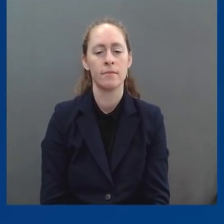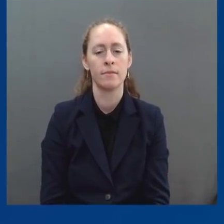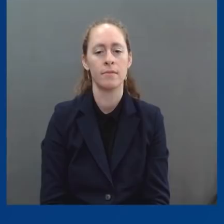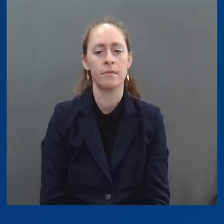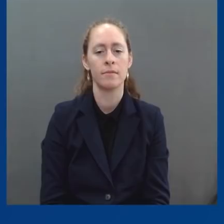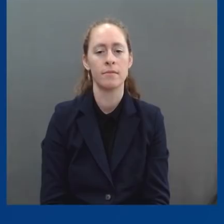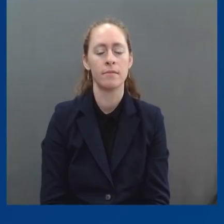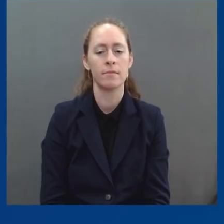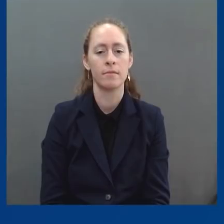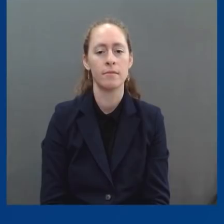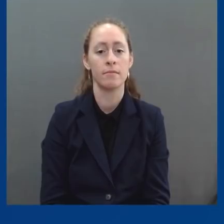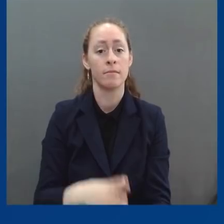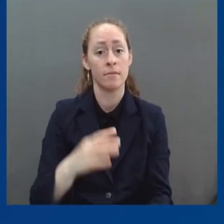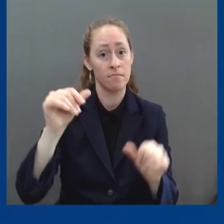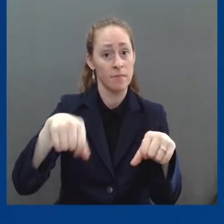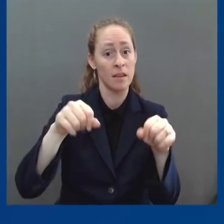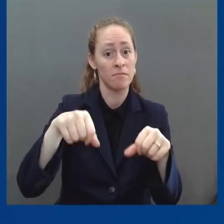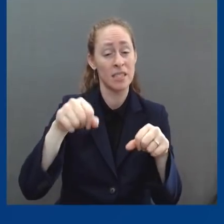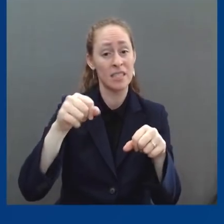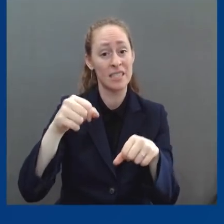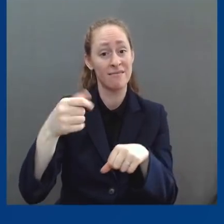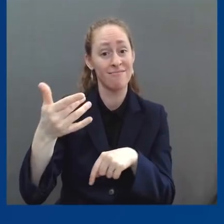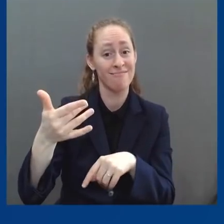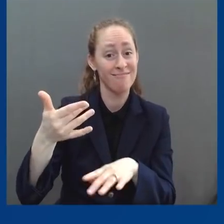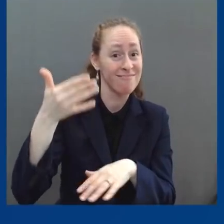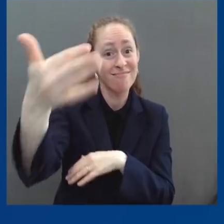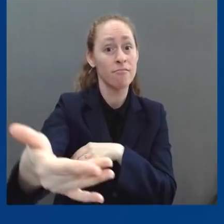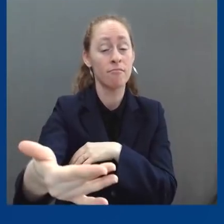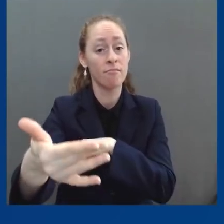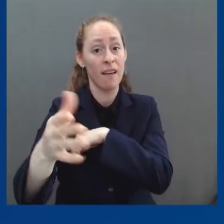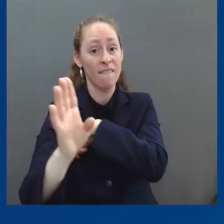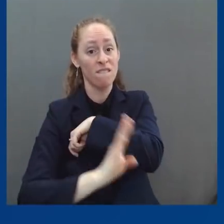Mr. Zients: Kevin, last question. Moderator: Let's go to Josh Wingrove at Bloomberg.